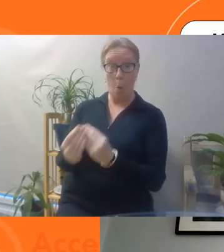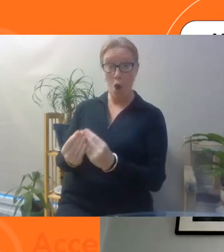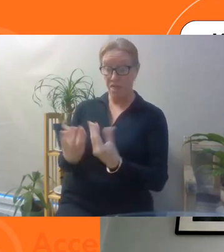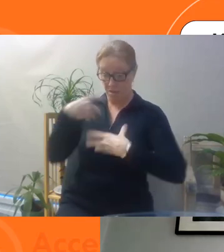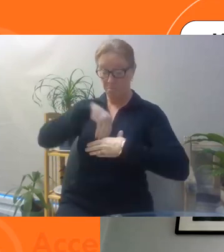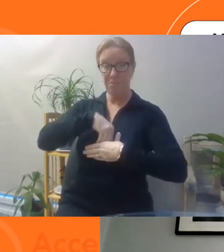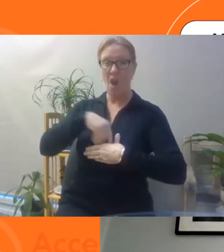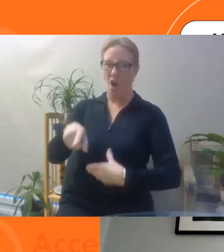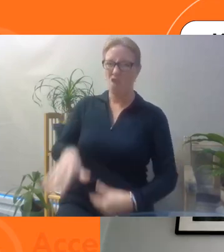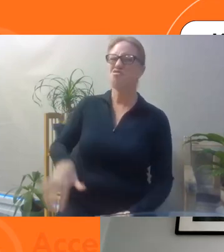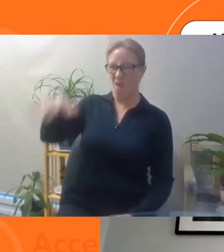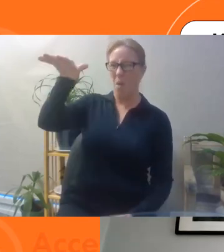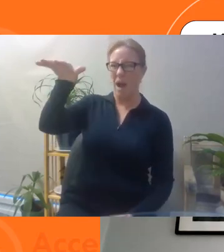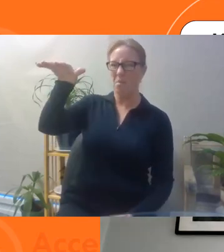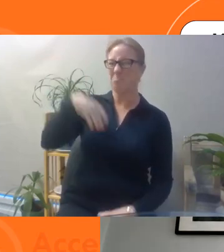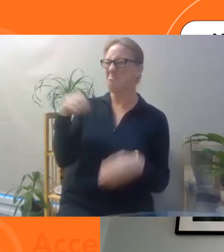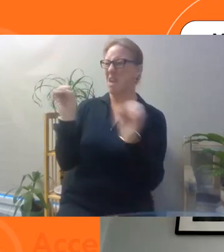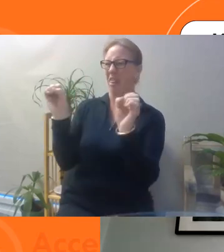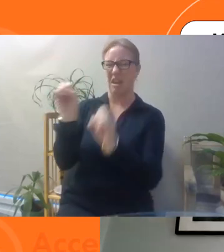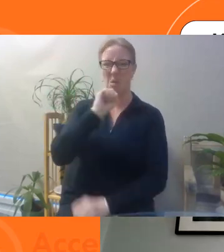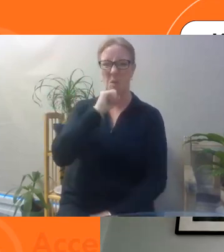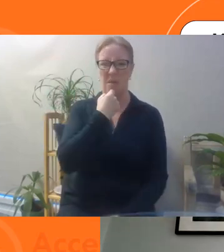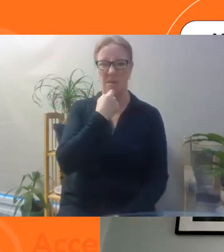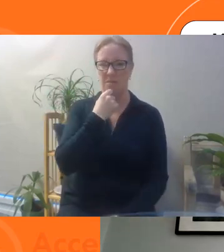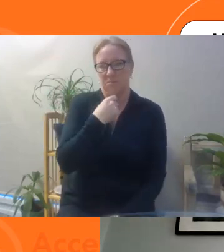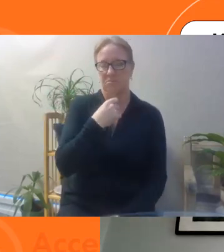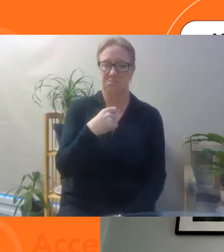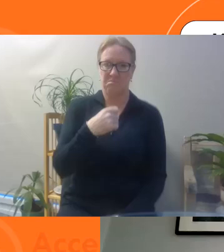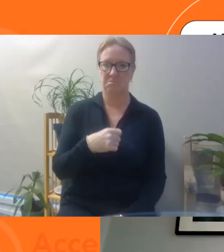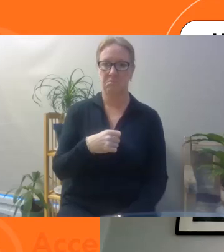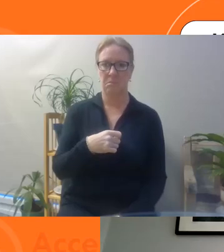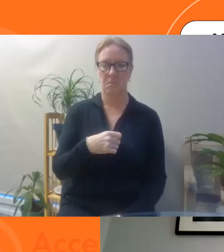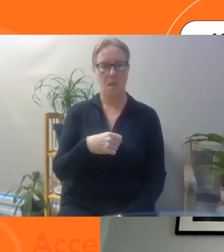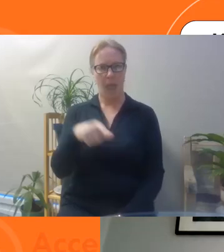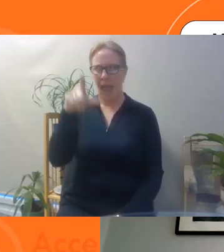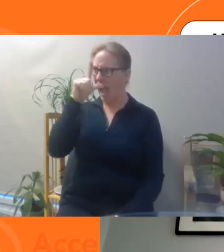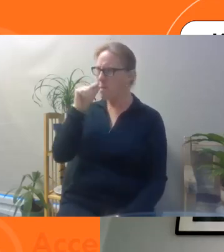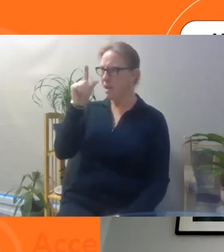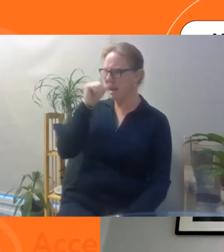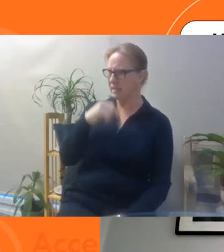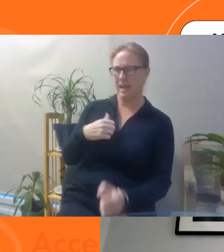up, you are going to be nothing, yeah? Ableistic infrastructure,